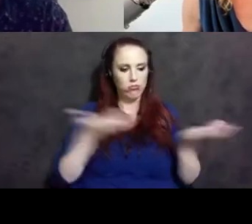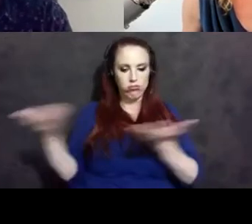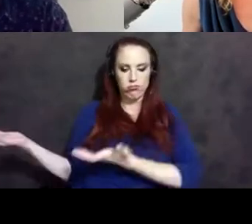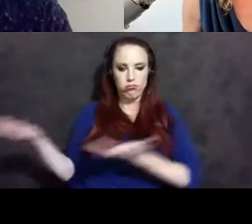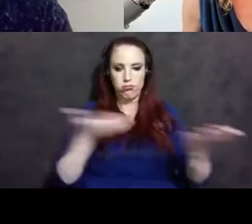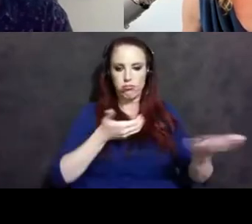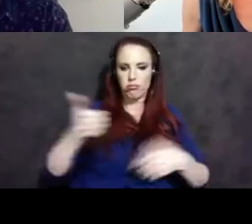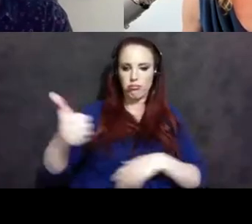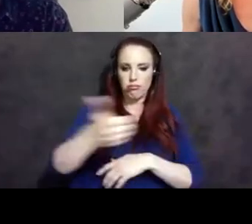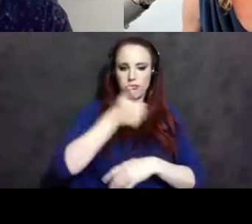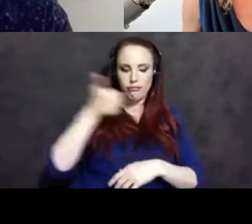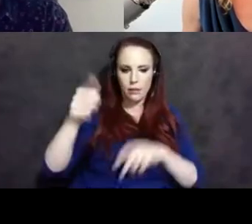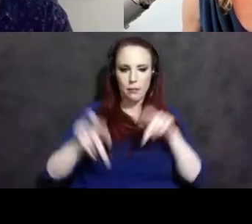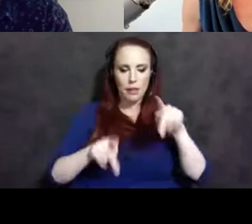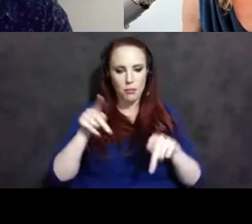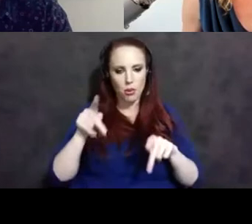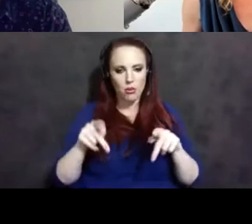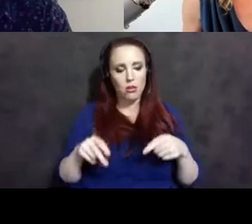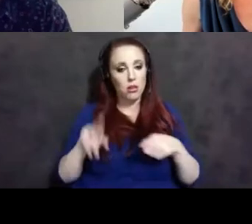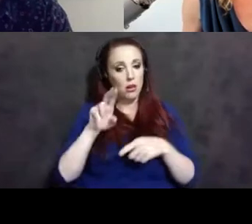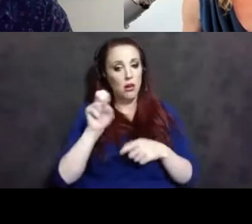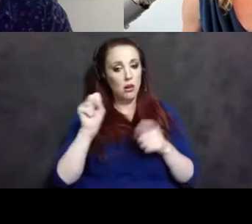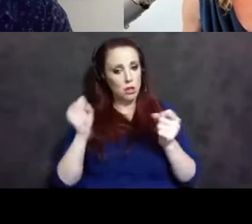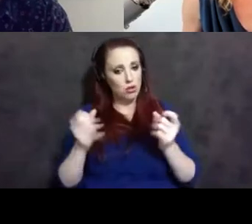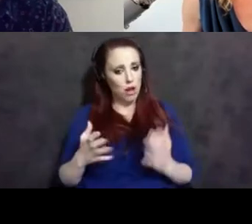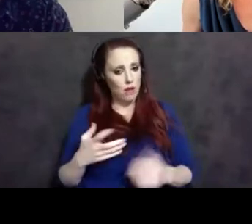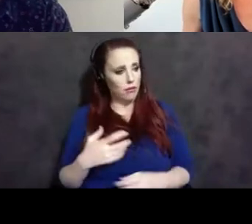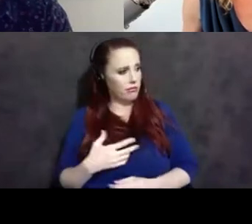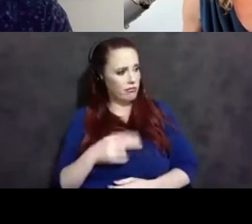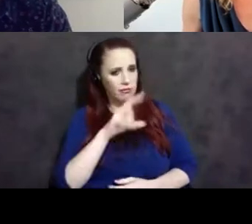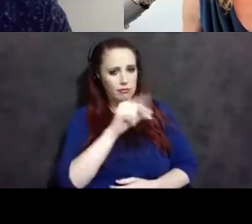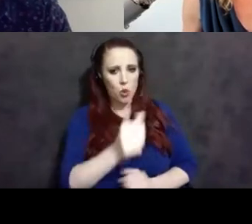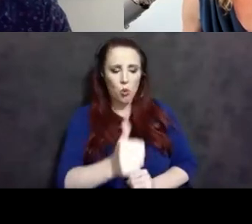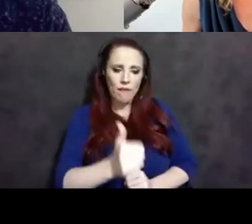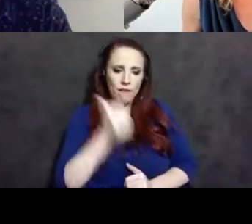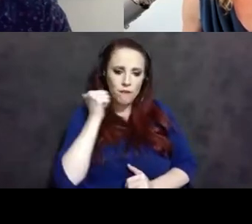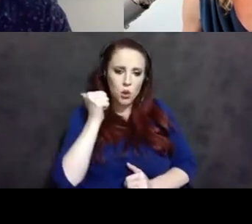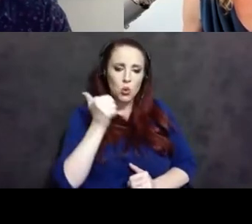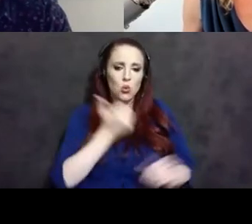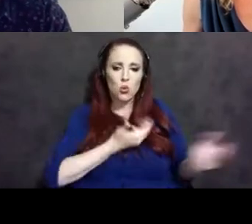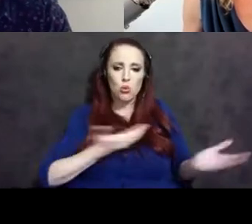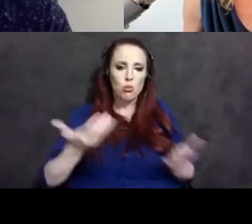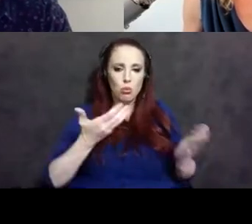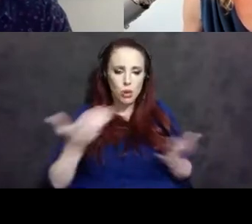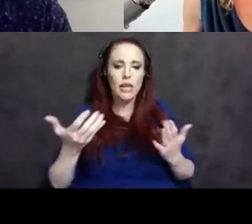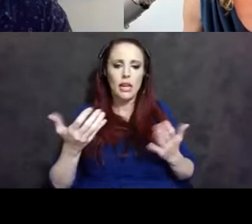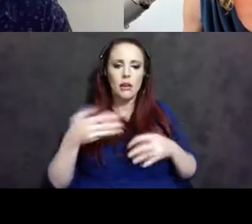And so, they put their foot down and refused to drive the people that got arrested to jail.